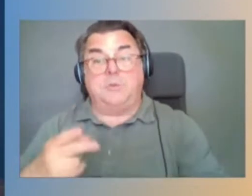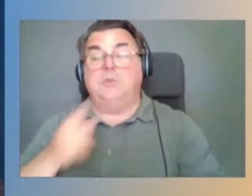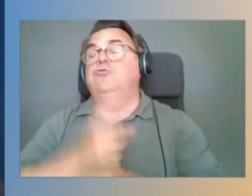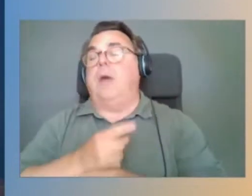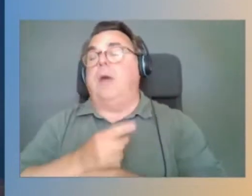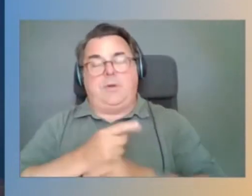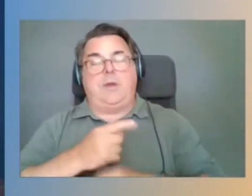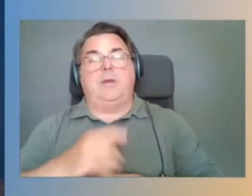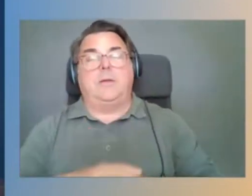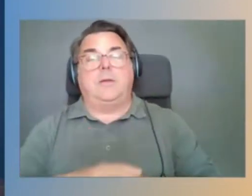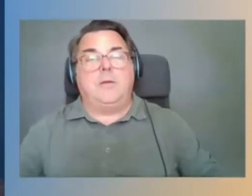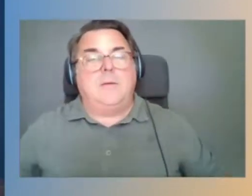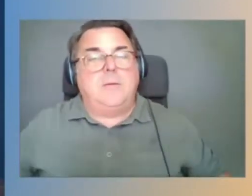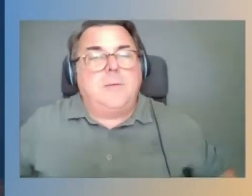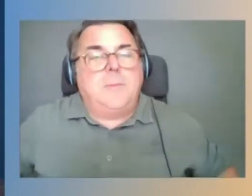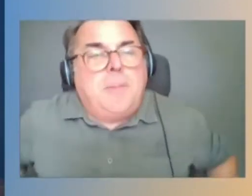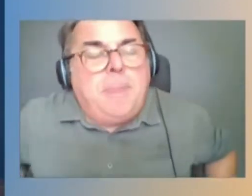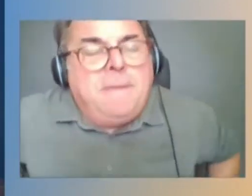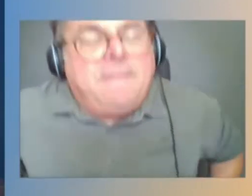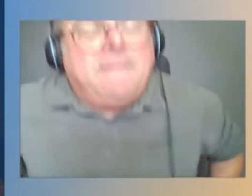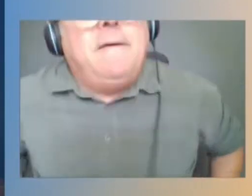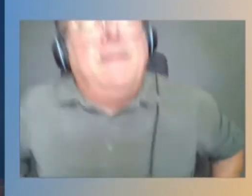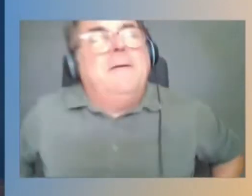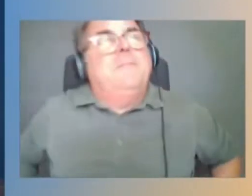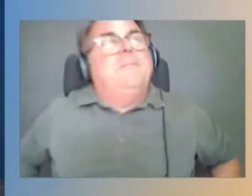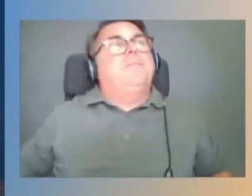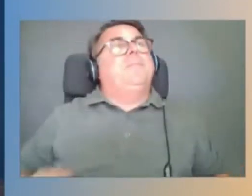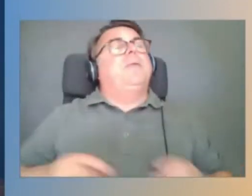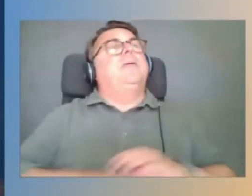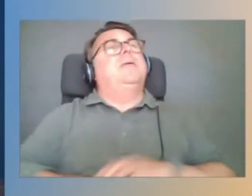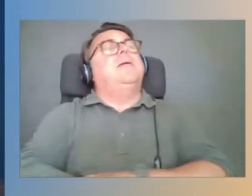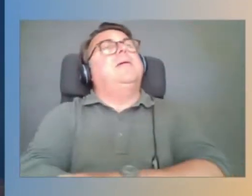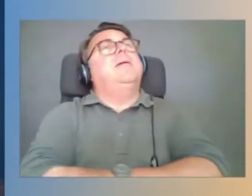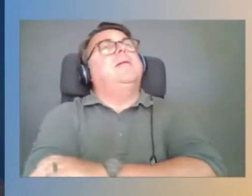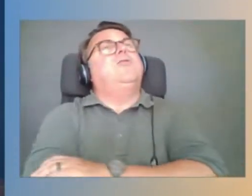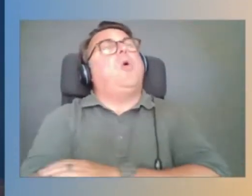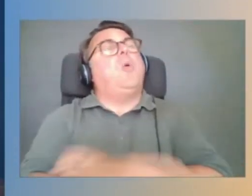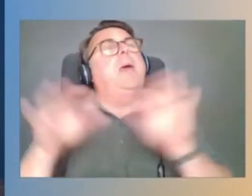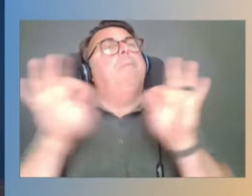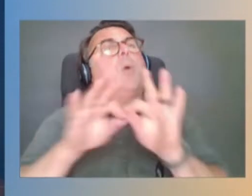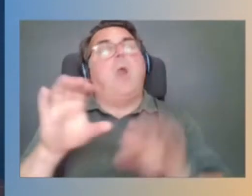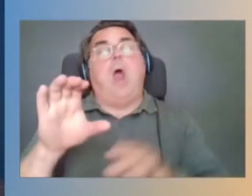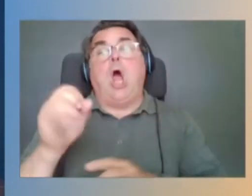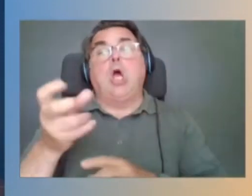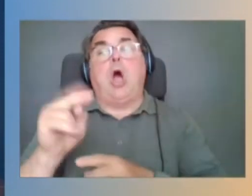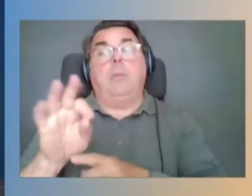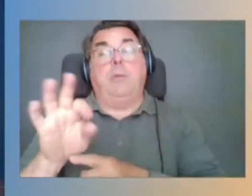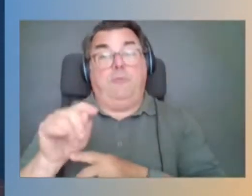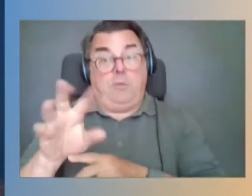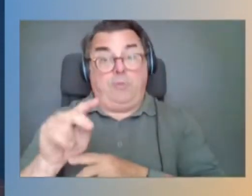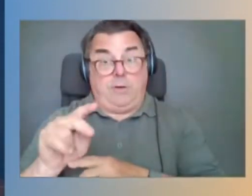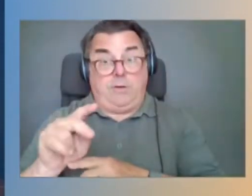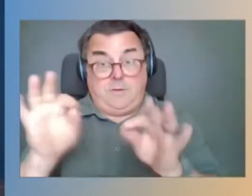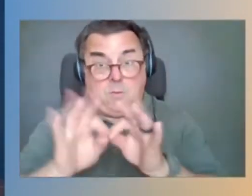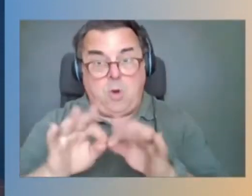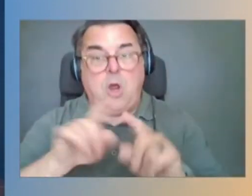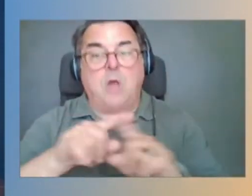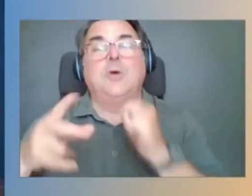carbon footprint, we can think about just cost as well. And so there's a cost savings for customers and there's also an efficiency with Graviton.